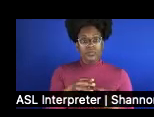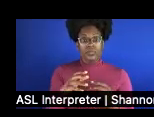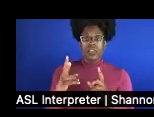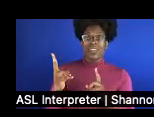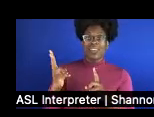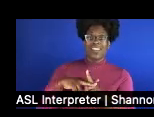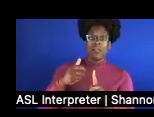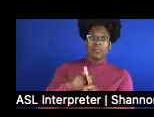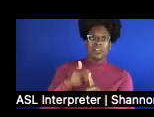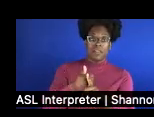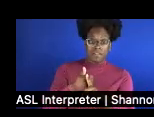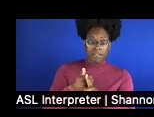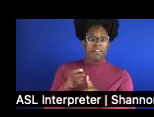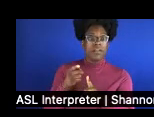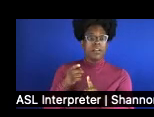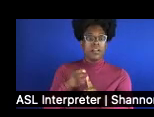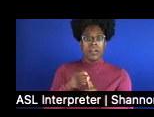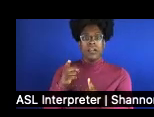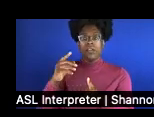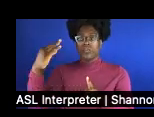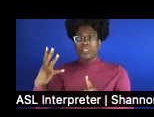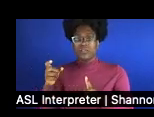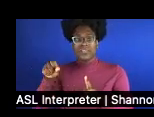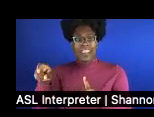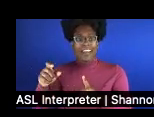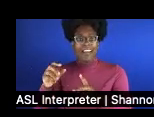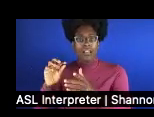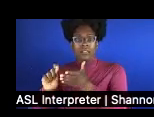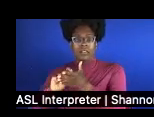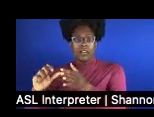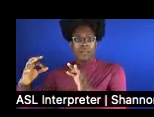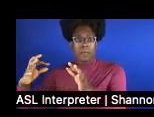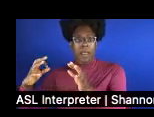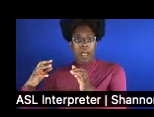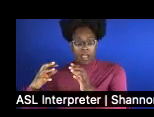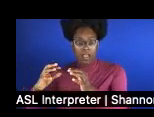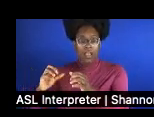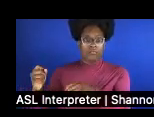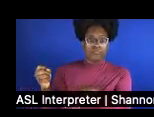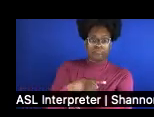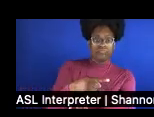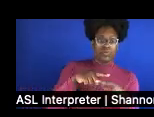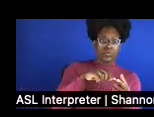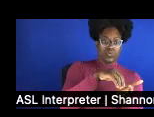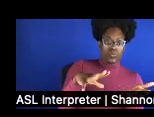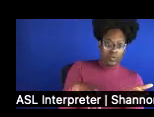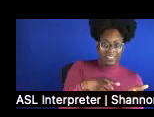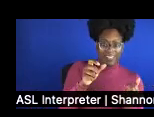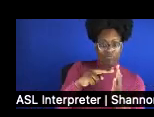feedback. Tutors try to respond within 24 to 48 hours during the week with a guideline to